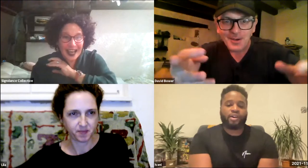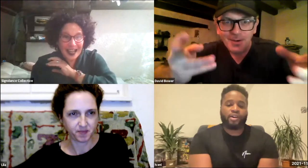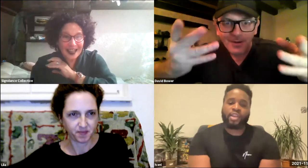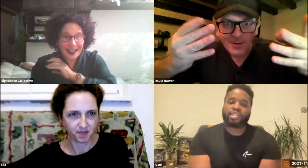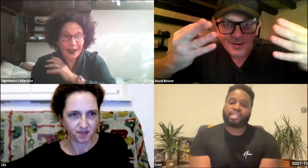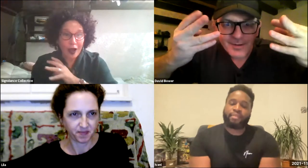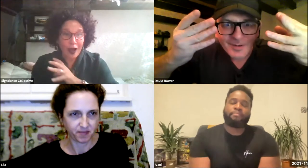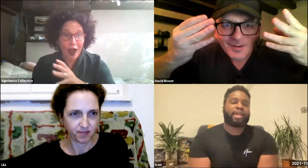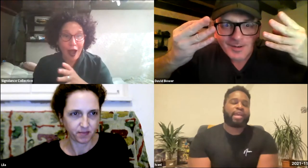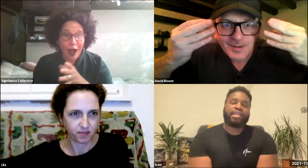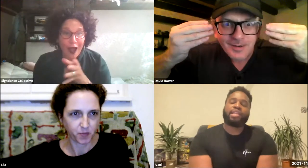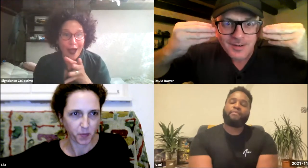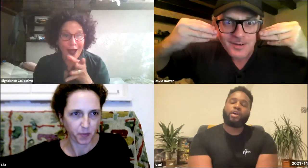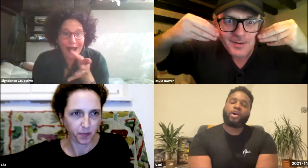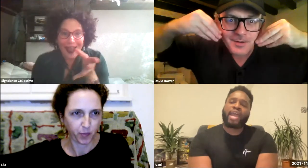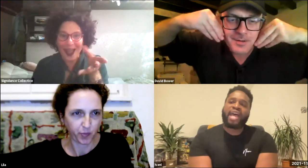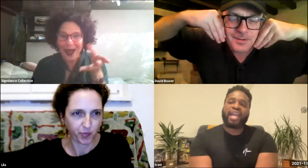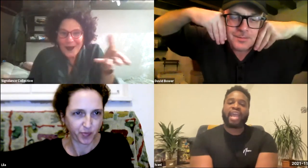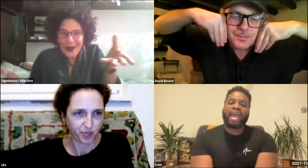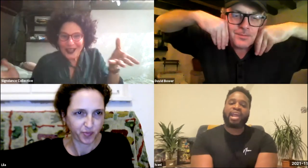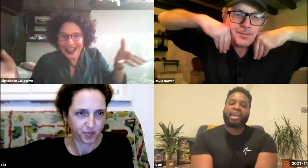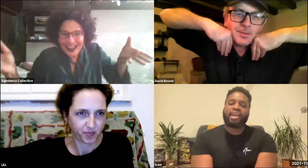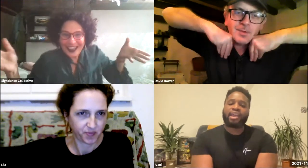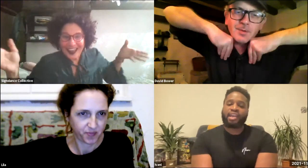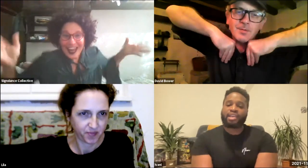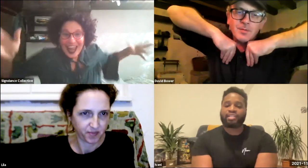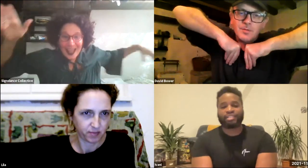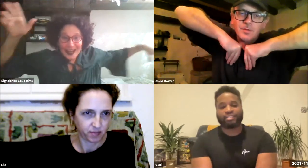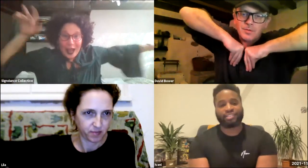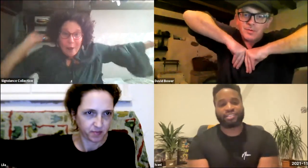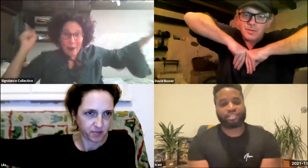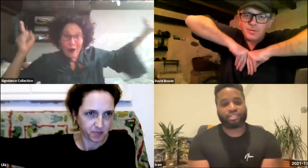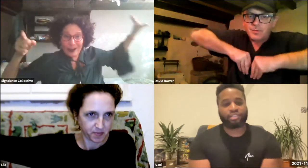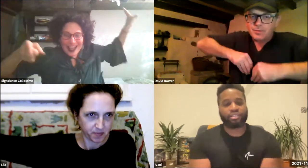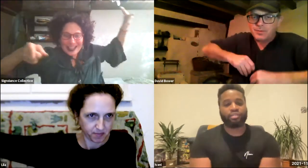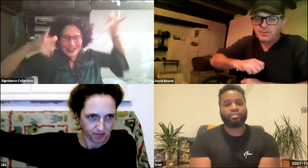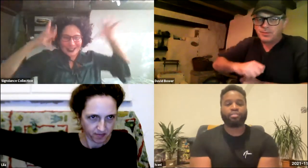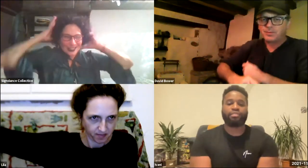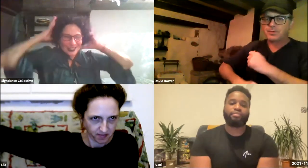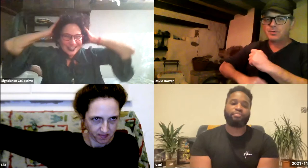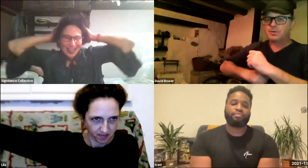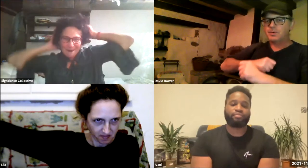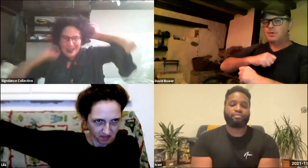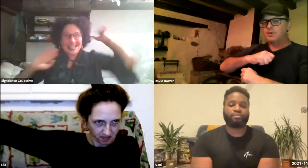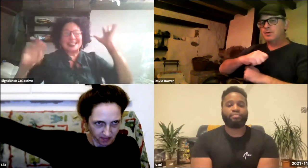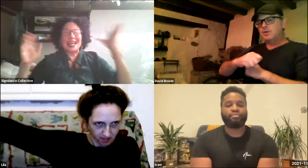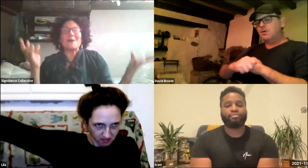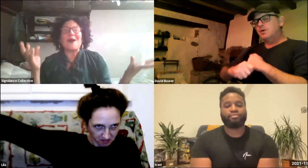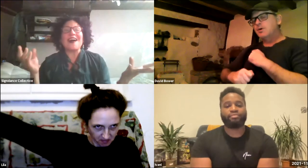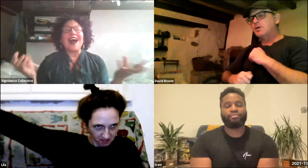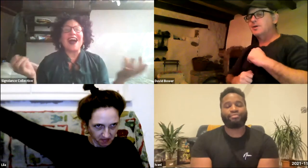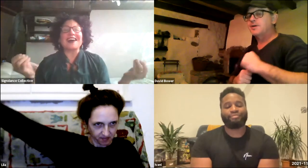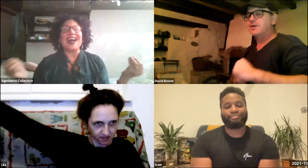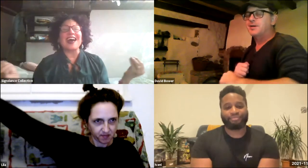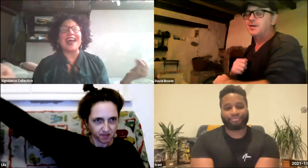metaphor symbolism in the work. The script is growing and still being worked on.